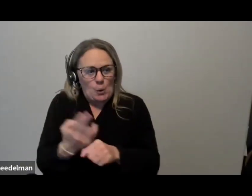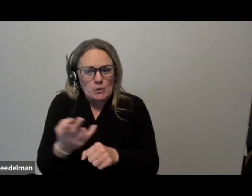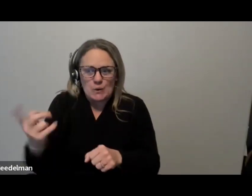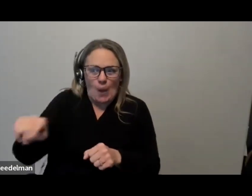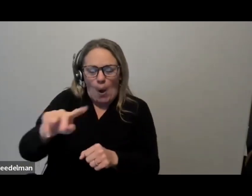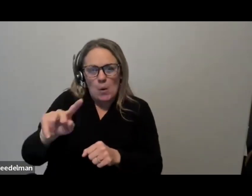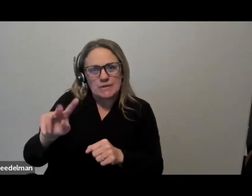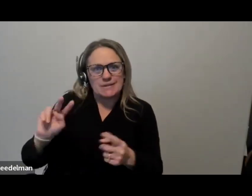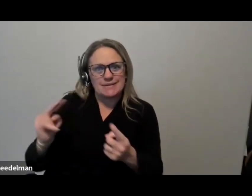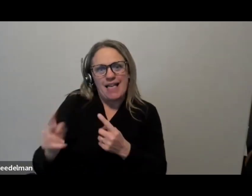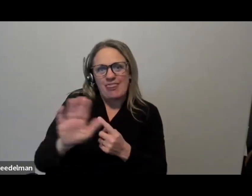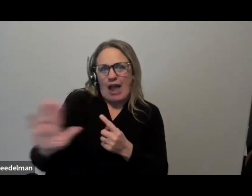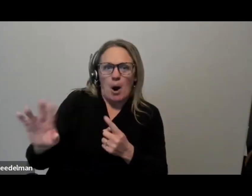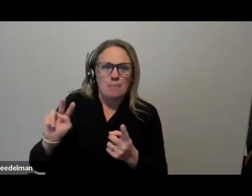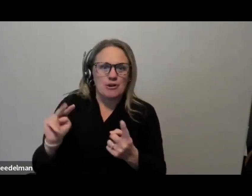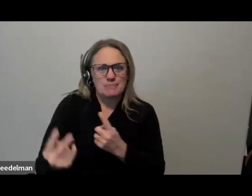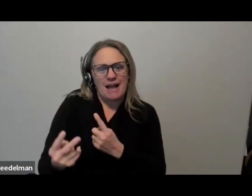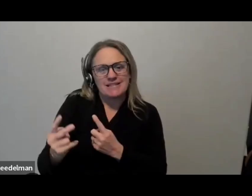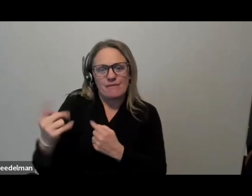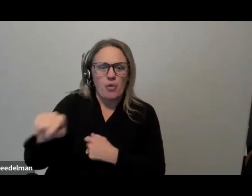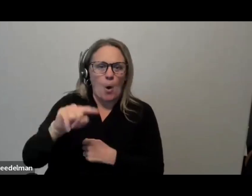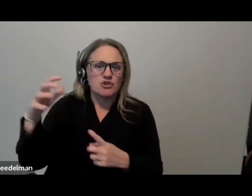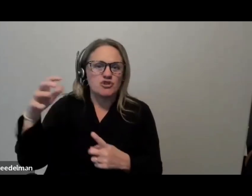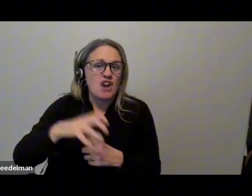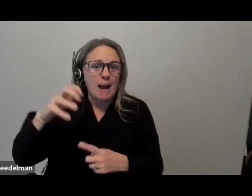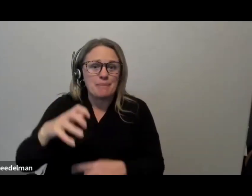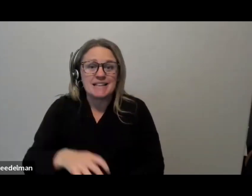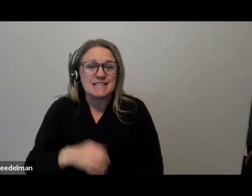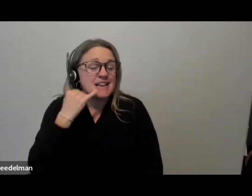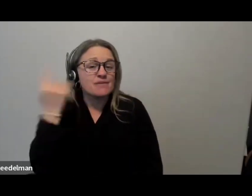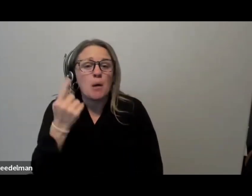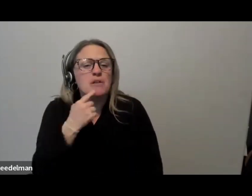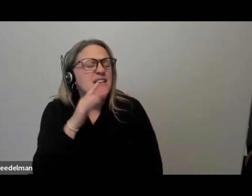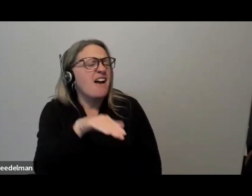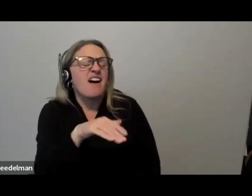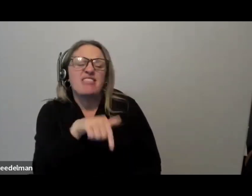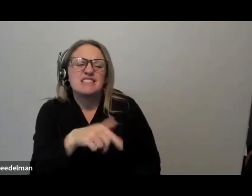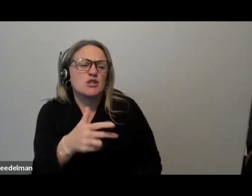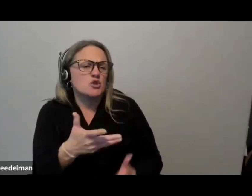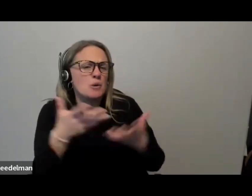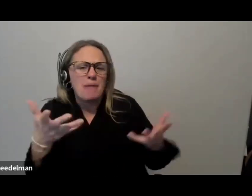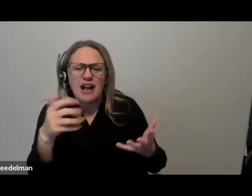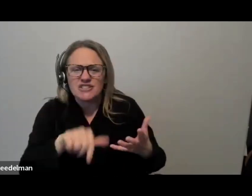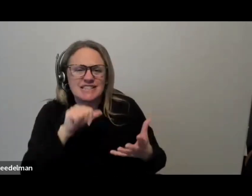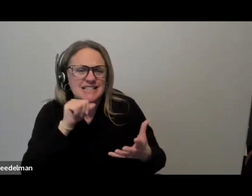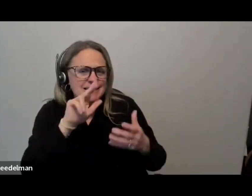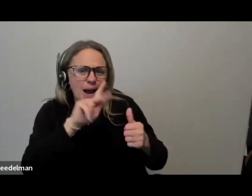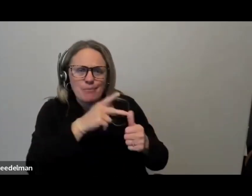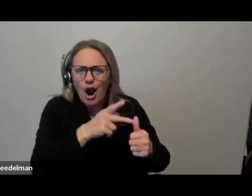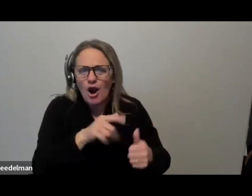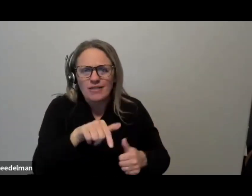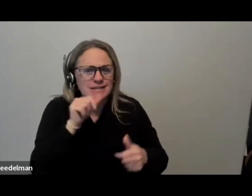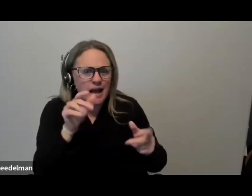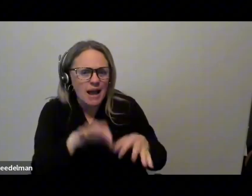and starts to say this is too much, we don't think we can prioritize this, this is not P zero. We go, wait a second, what do you think the goal